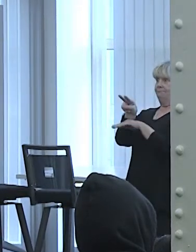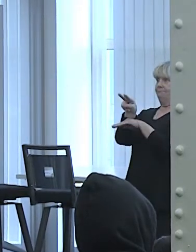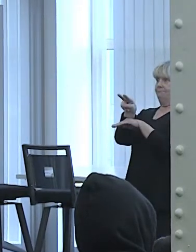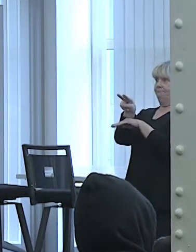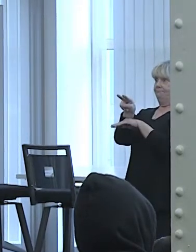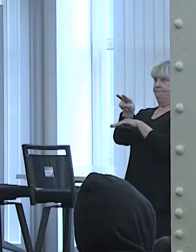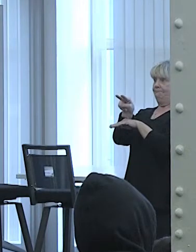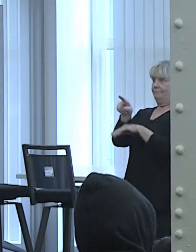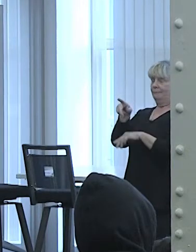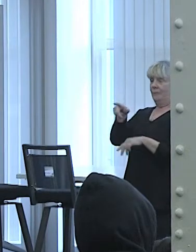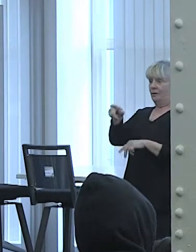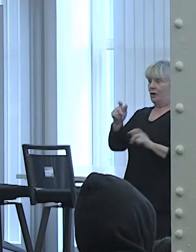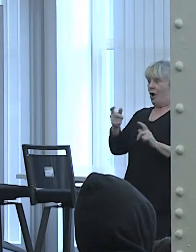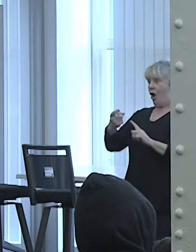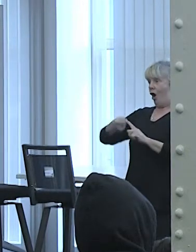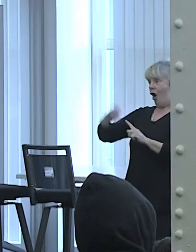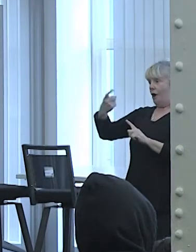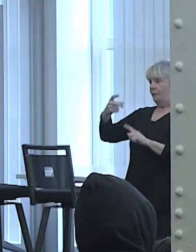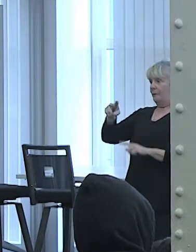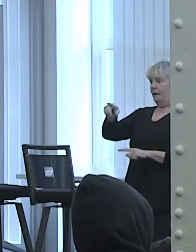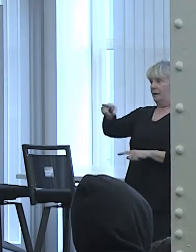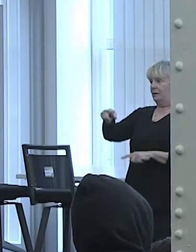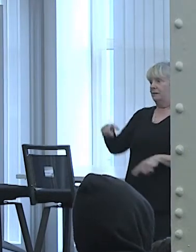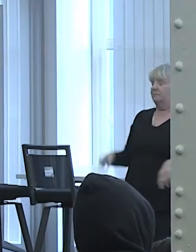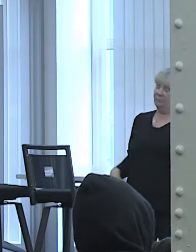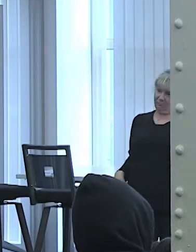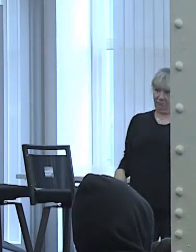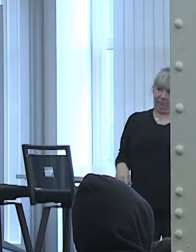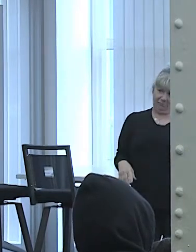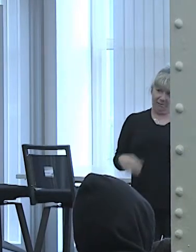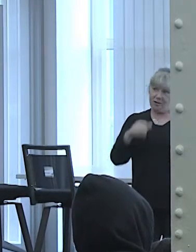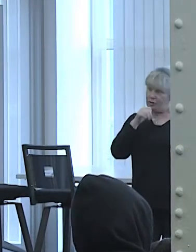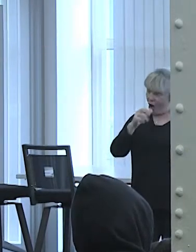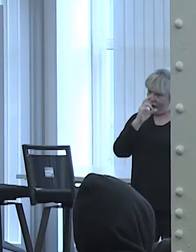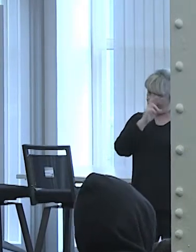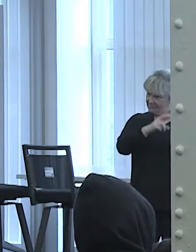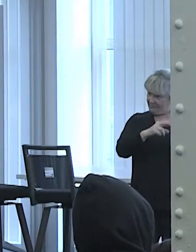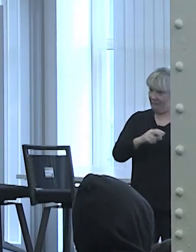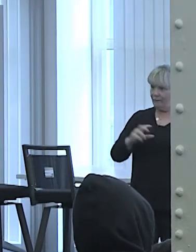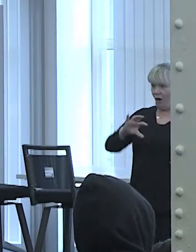then you are automatically being disrespectful or disruptive or non-compliant.